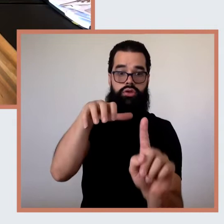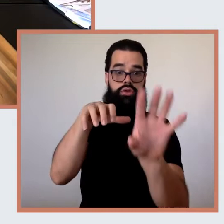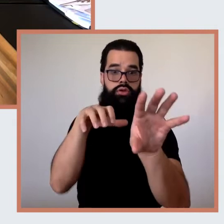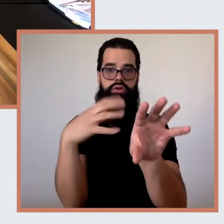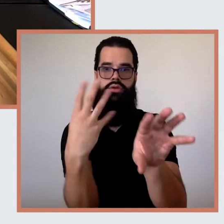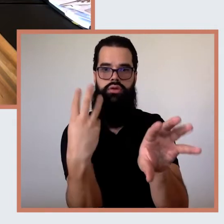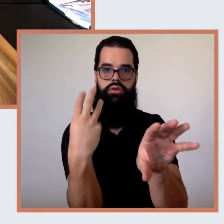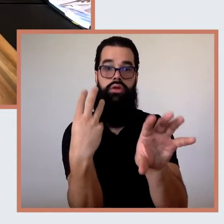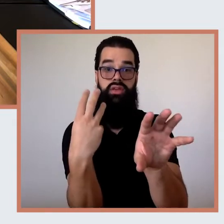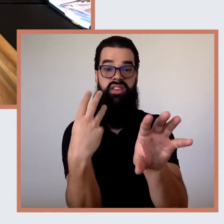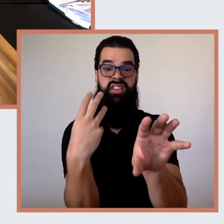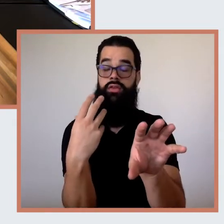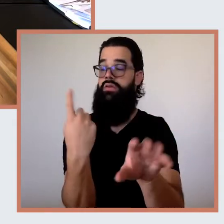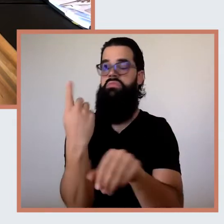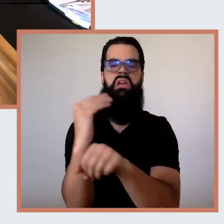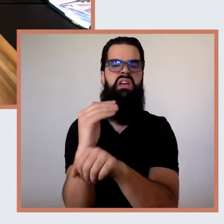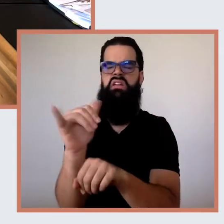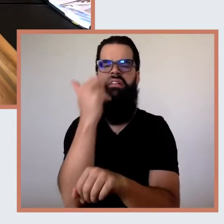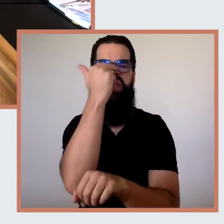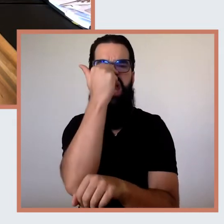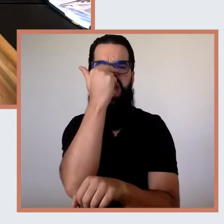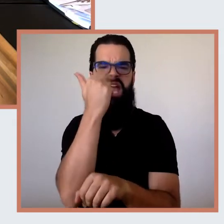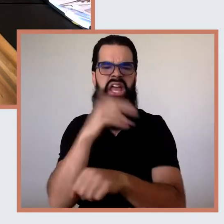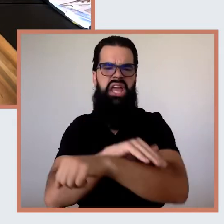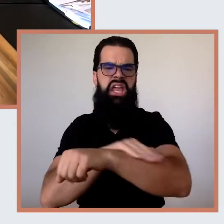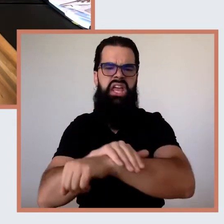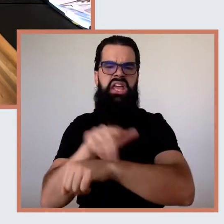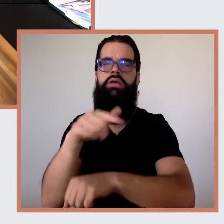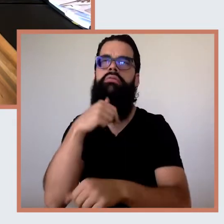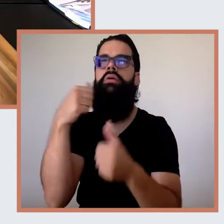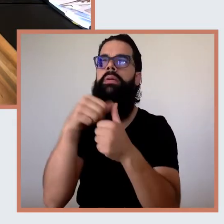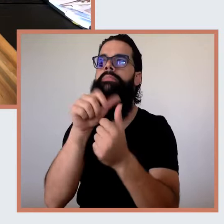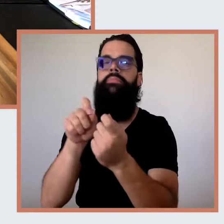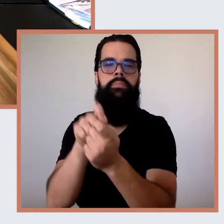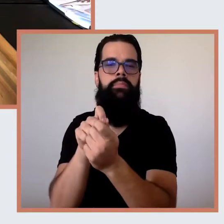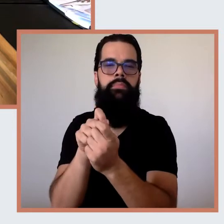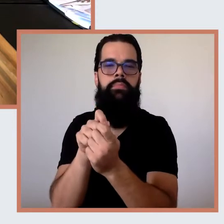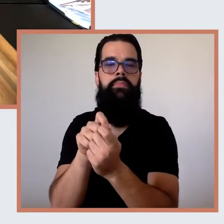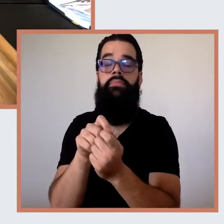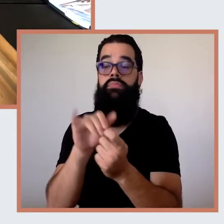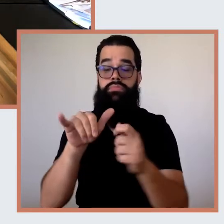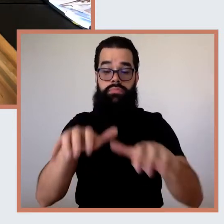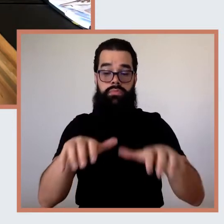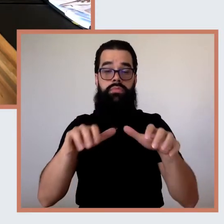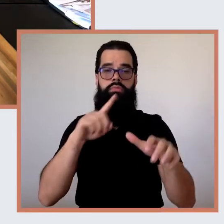which is on a stage with an audience. We one night had an episode of one of our series and I can't remember which one it was